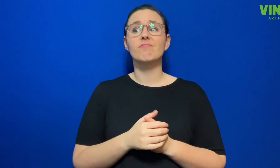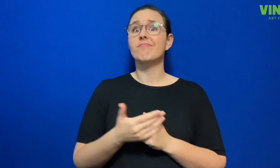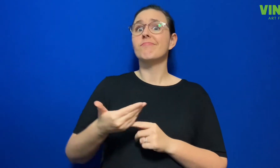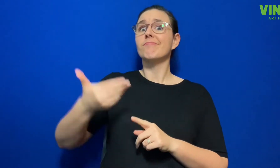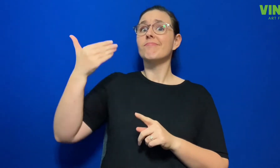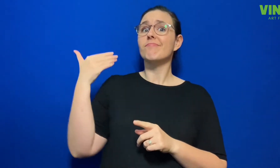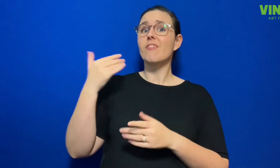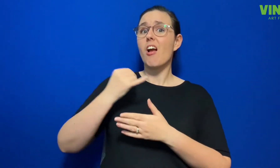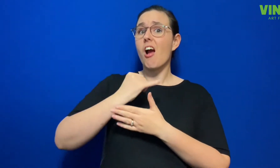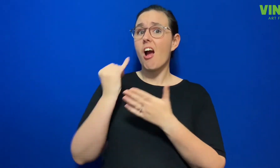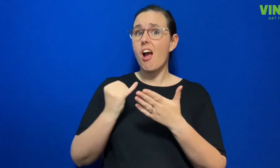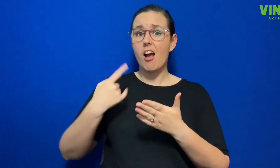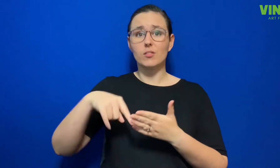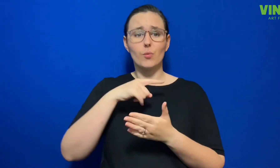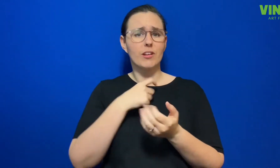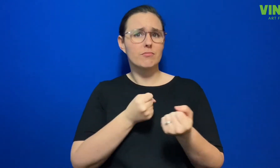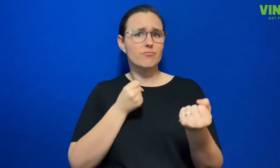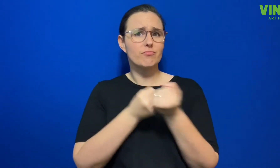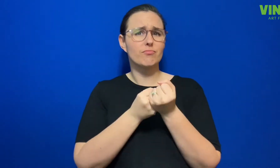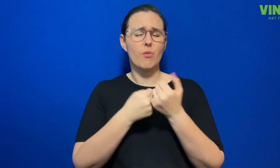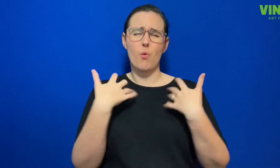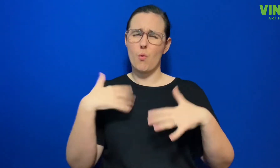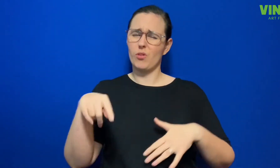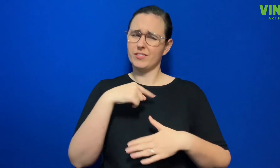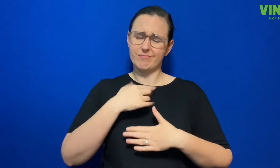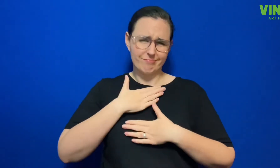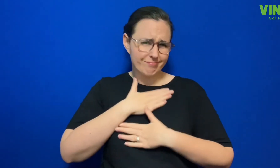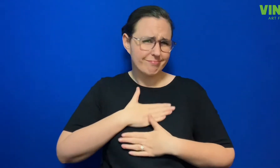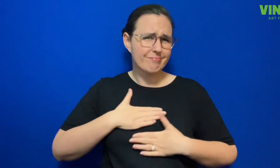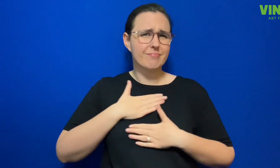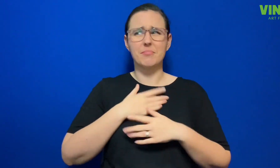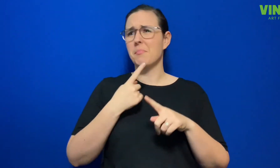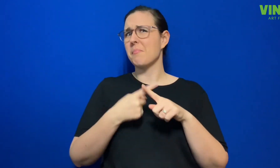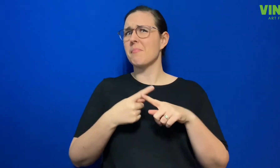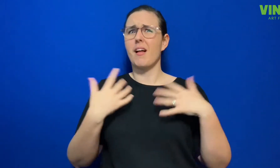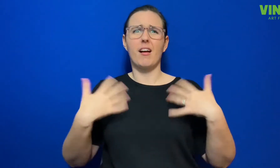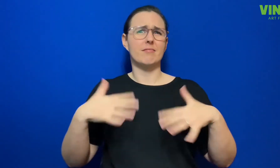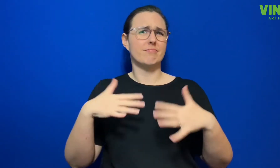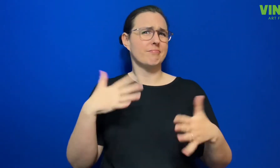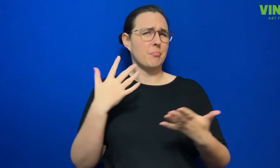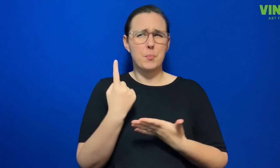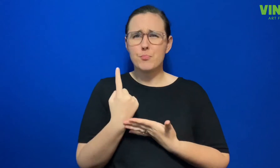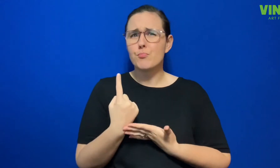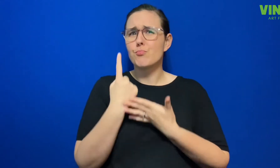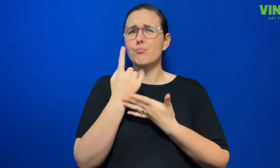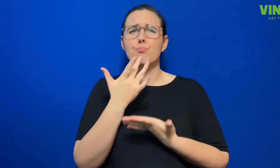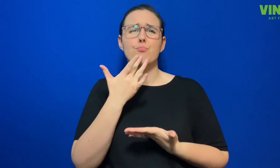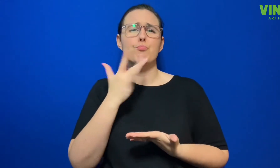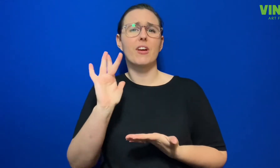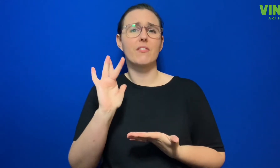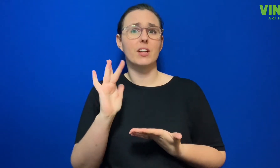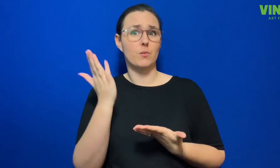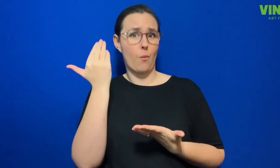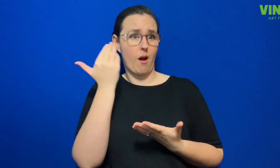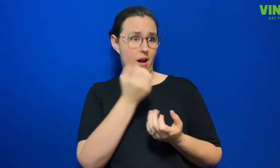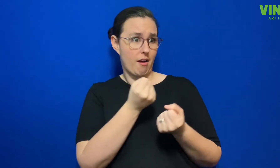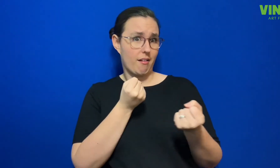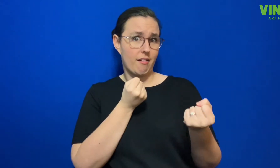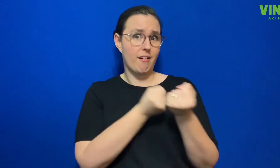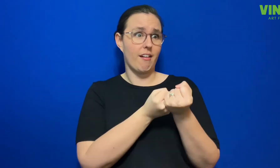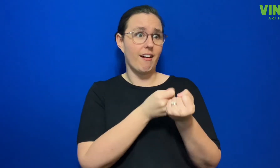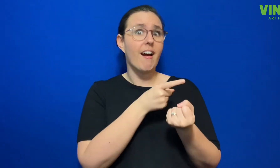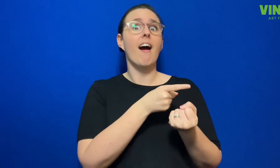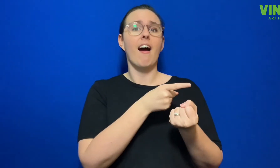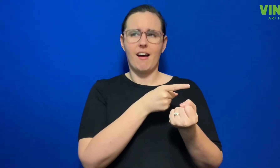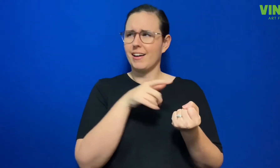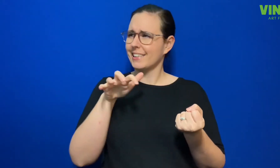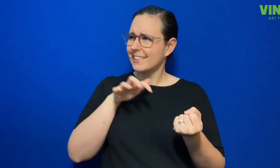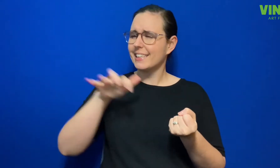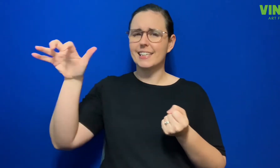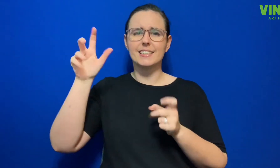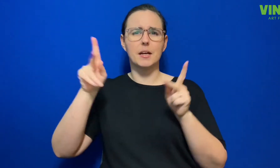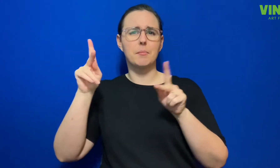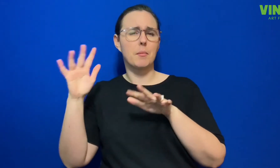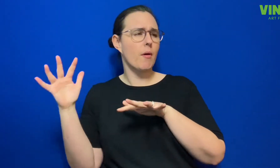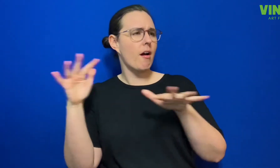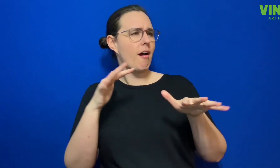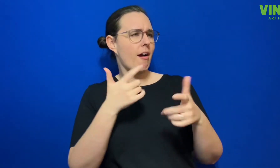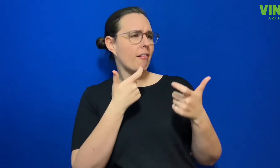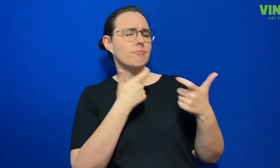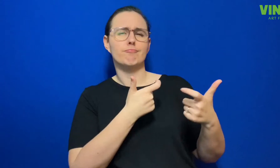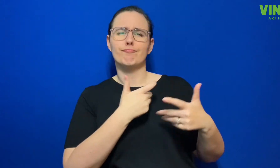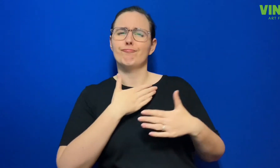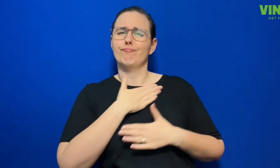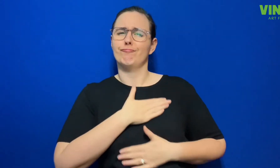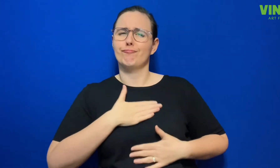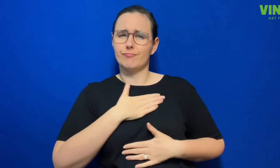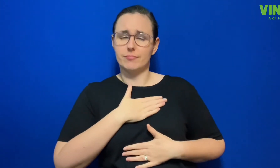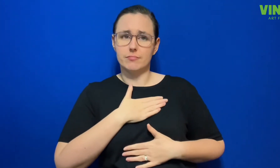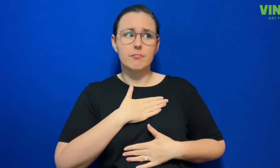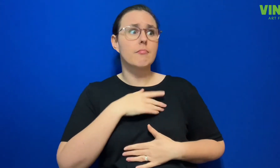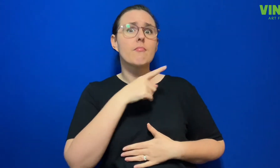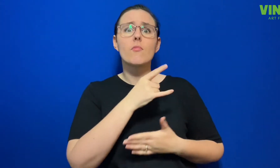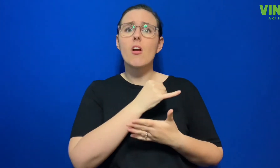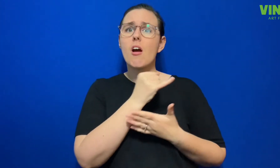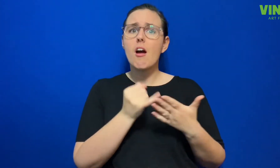The art we had the absolute pleasure and privilege to uplift was witnessed by hundreds